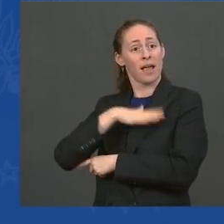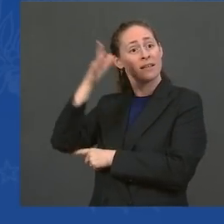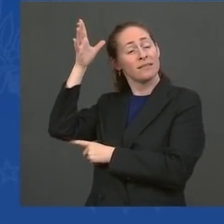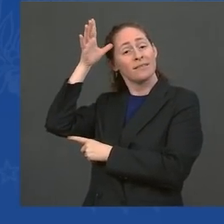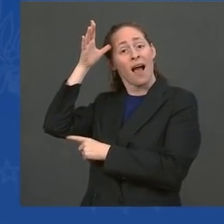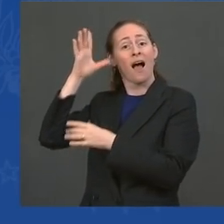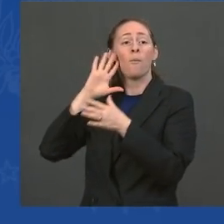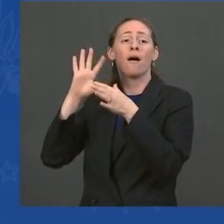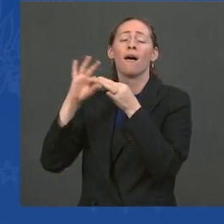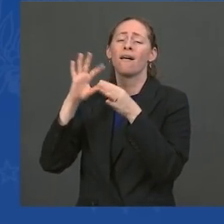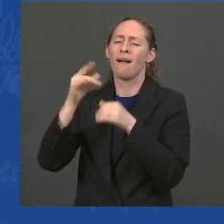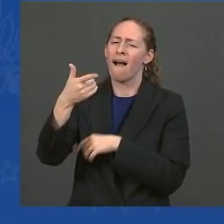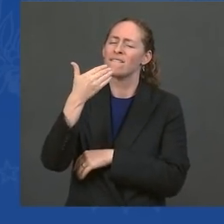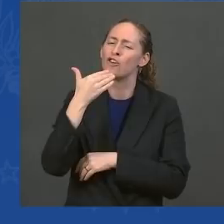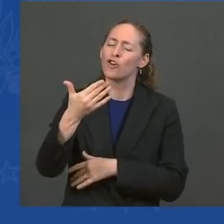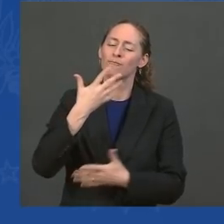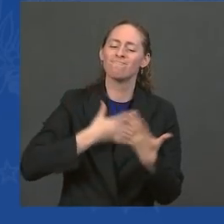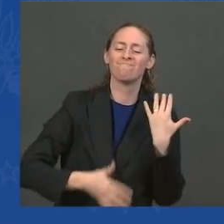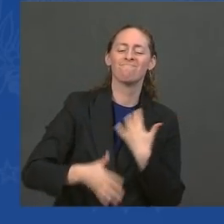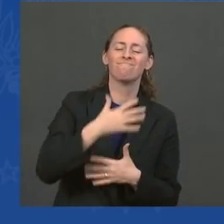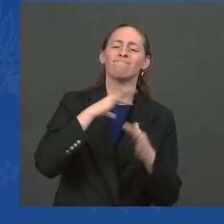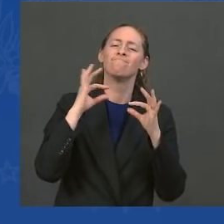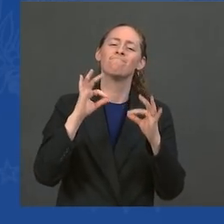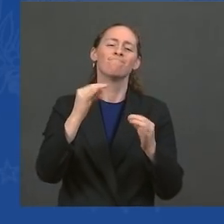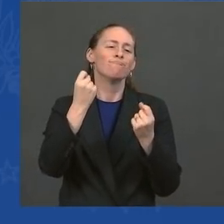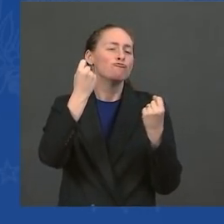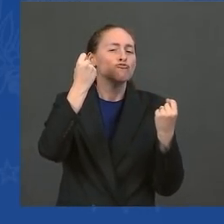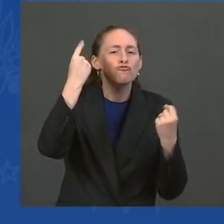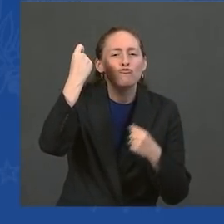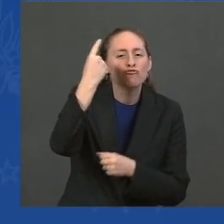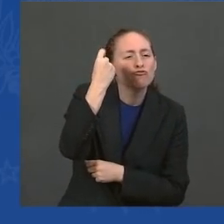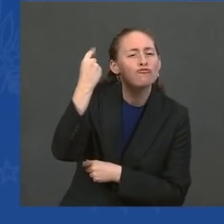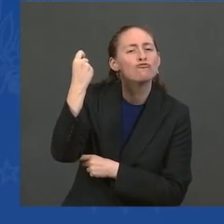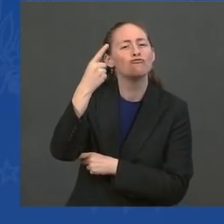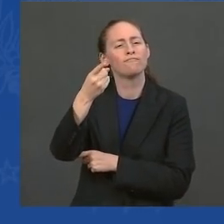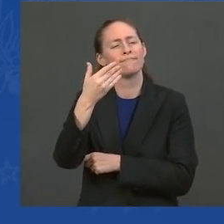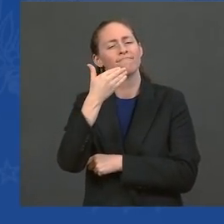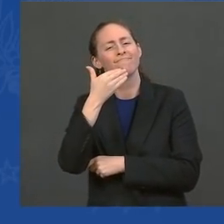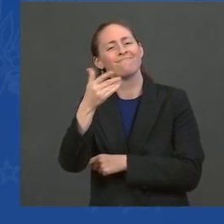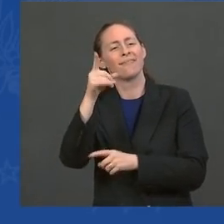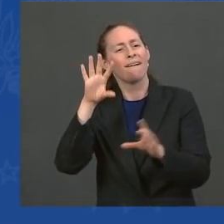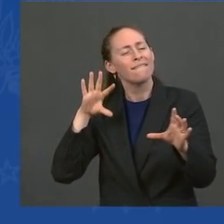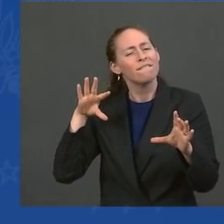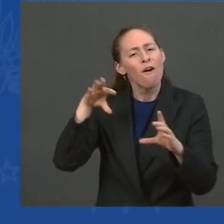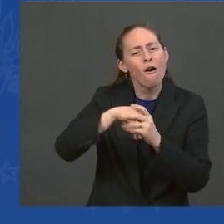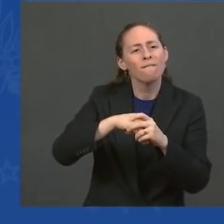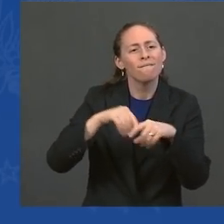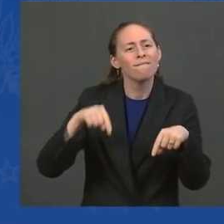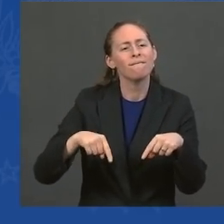And thank you for what you're doing. Thank you for stepping in. And thank you for the great job you do.